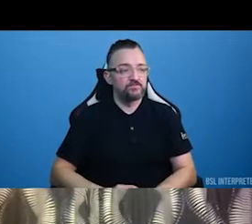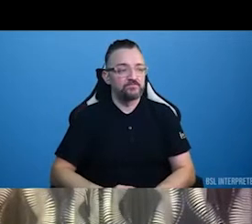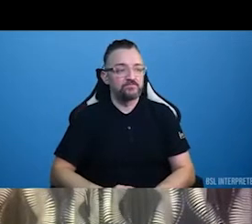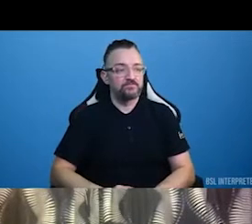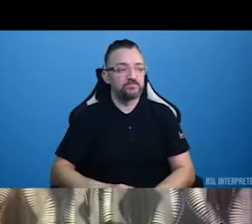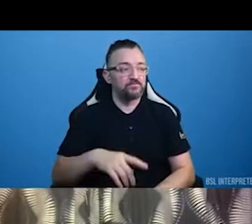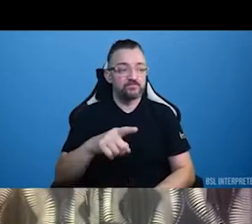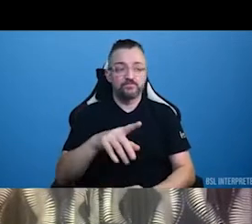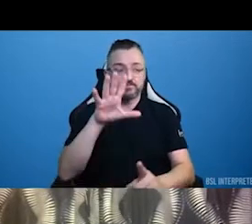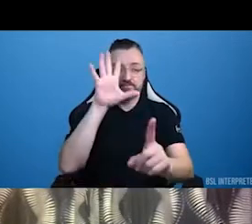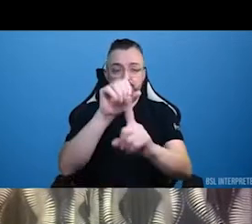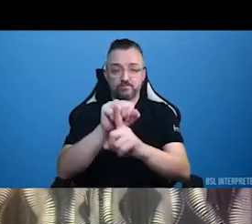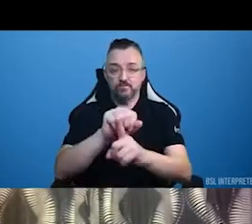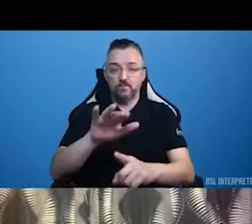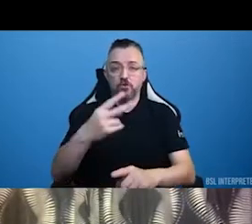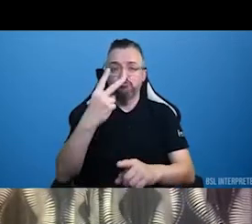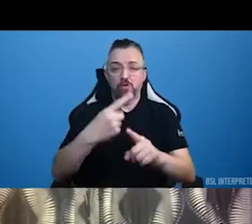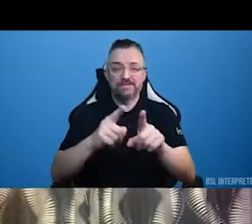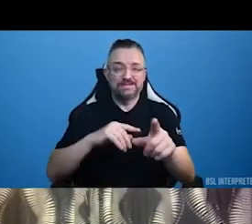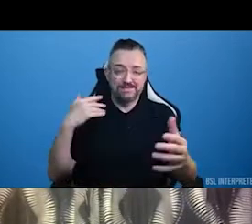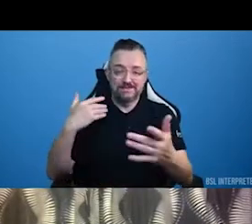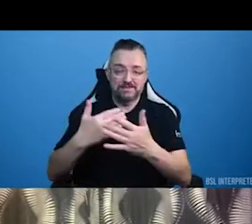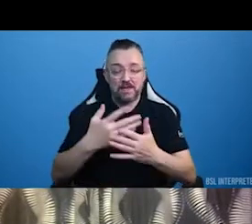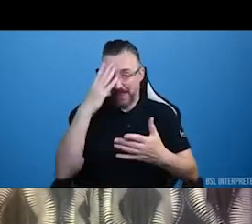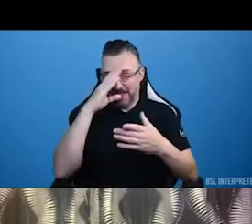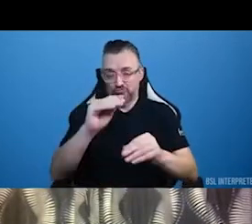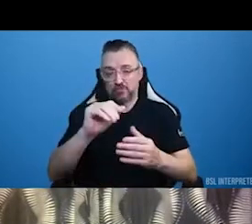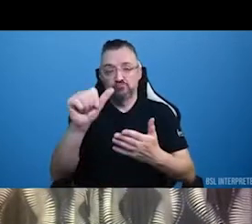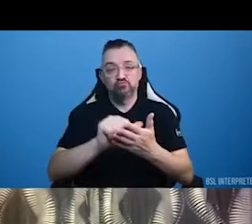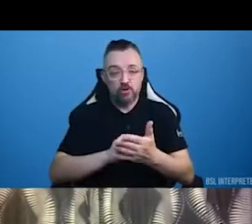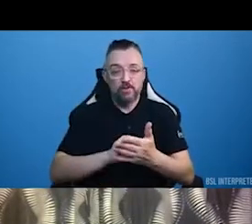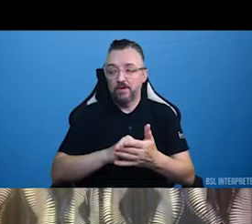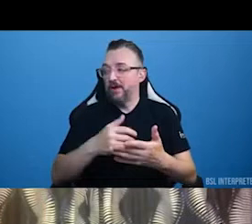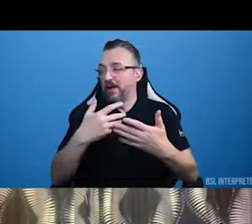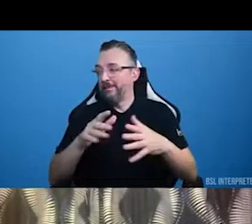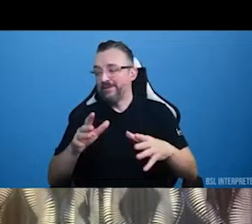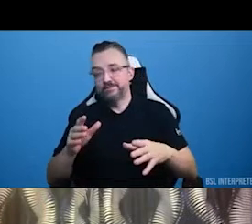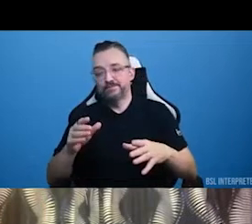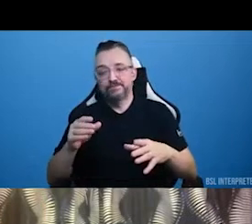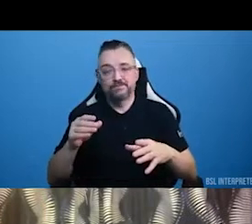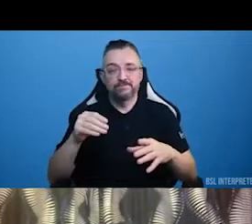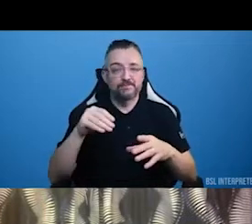of what two and a half years looks like when an educational program really takes the climate emergency more than half seriously.